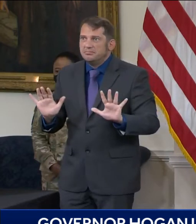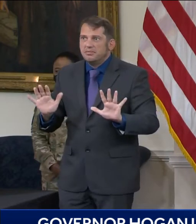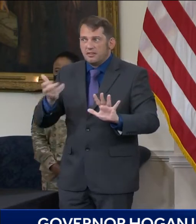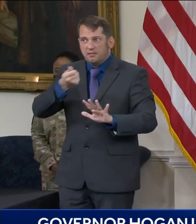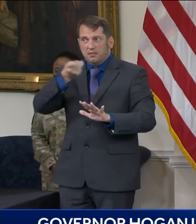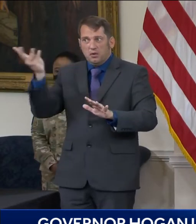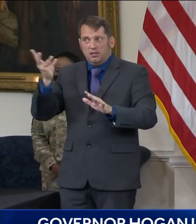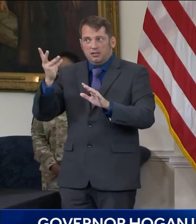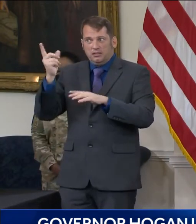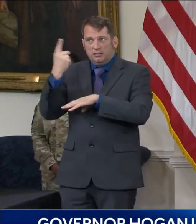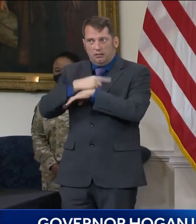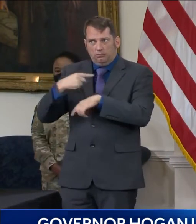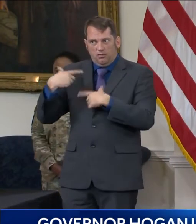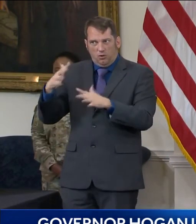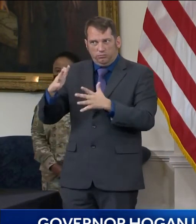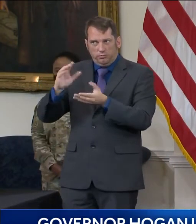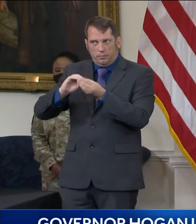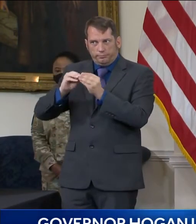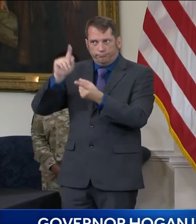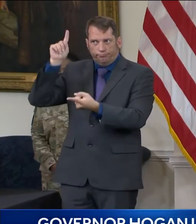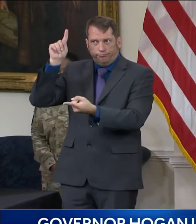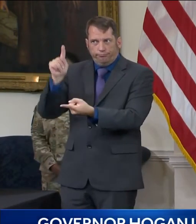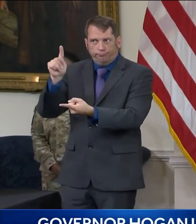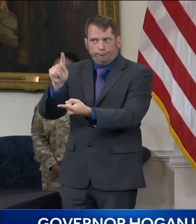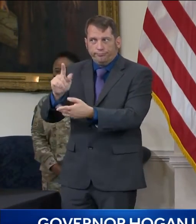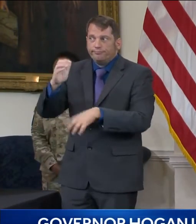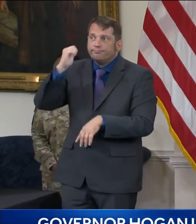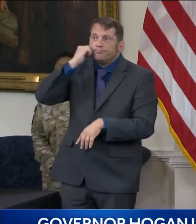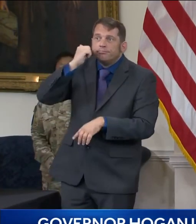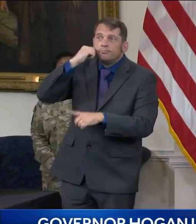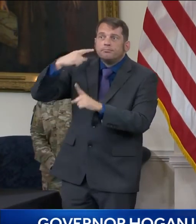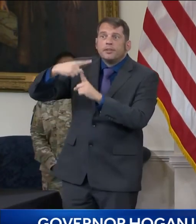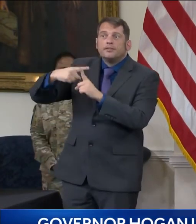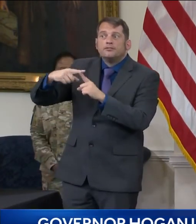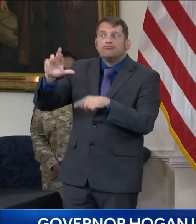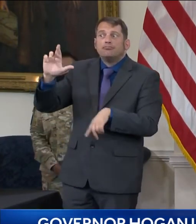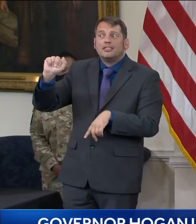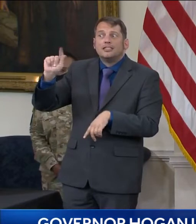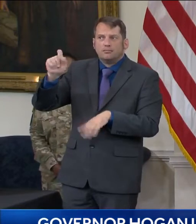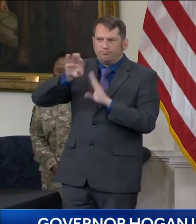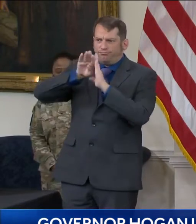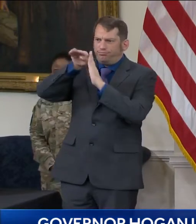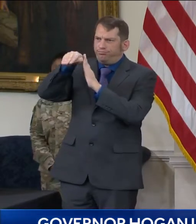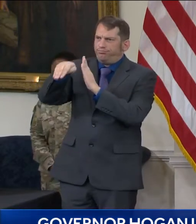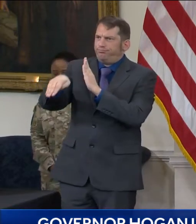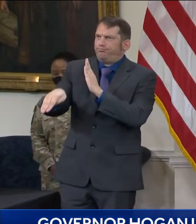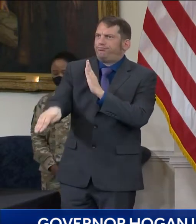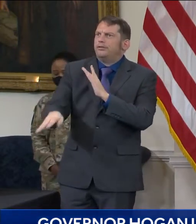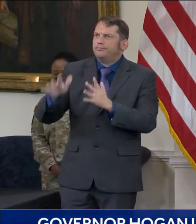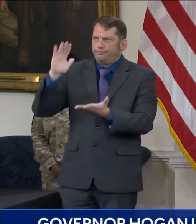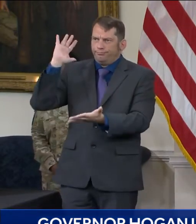THE PAST COUPLE OF DAYS ALMOST ALL OUR NUMBERS ARE DOWN, TODAY OUR DAILY POSITIVITY RATE IS DOWN SUBSTANTIALLY.